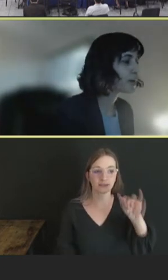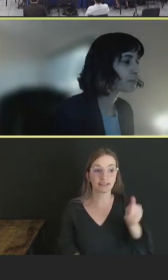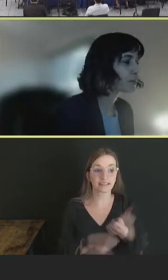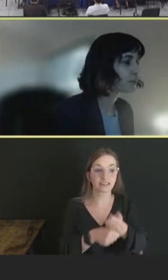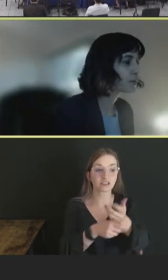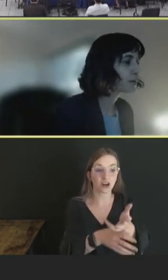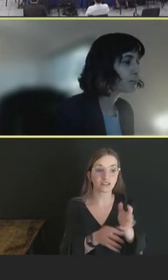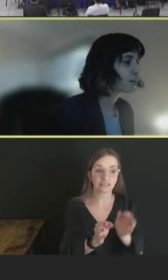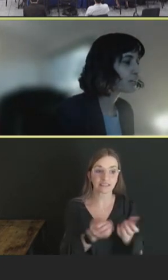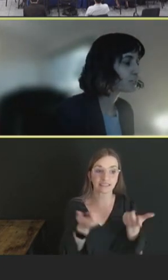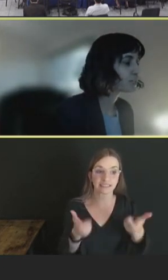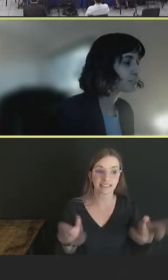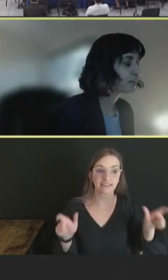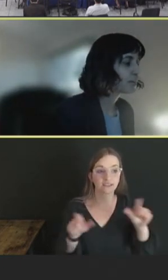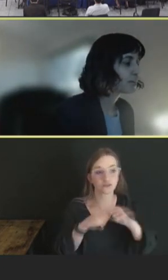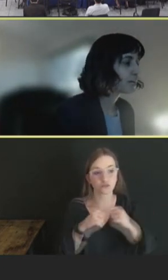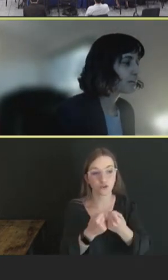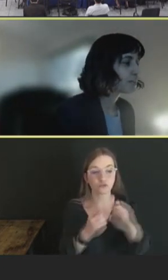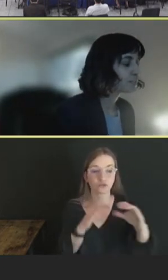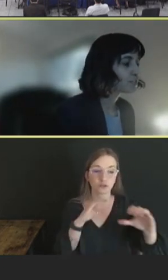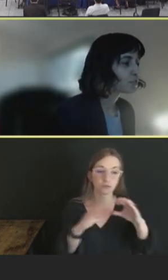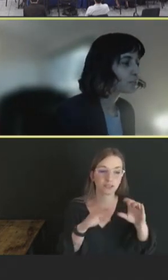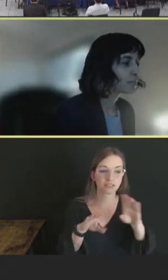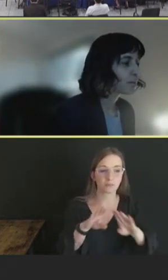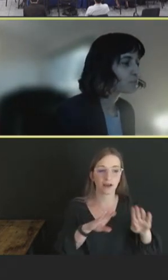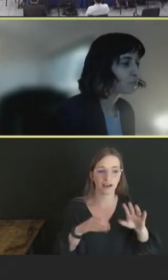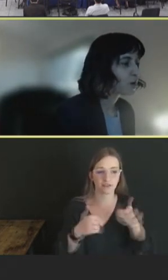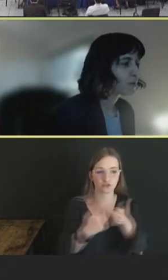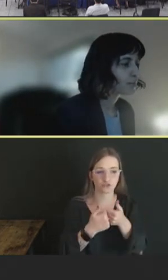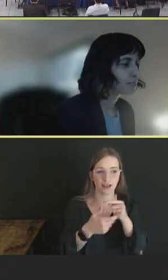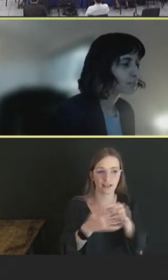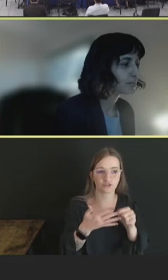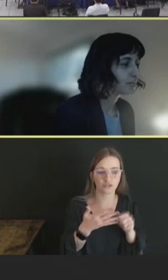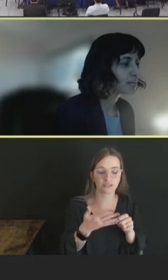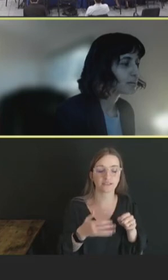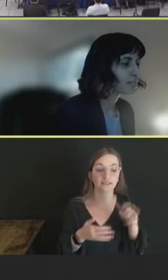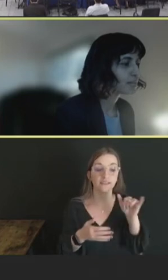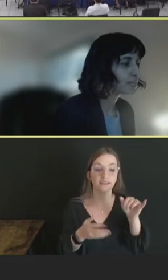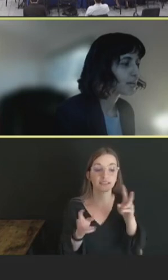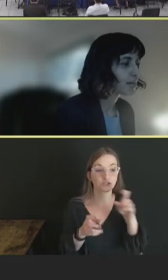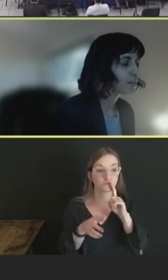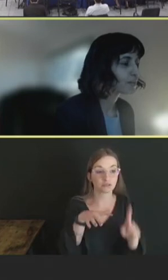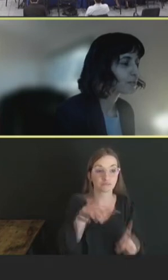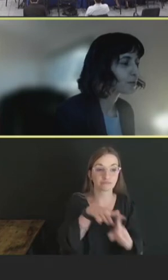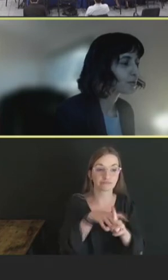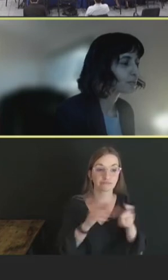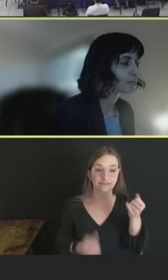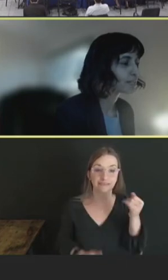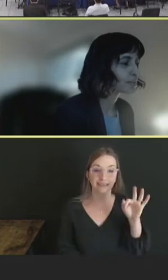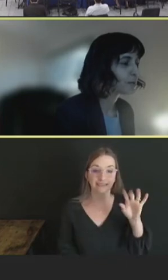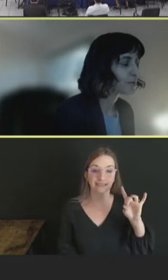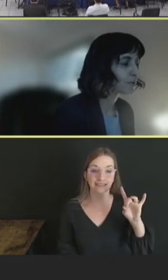behavioral challenges. This issue really came to prominence in 1998 through a Lancet paper,